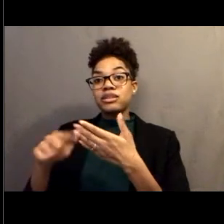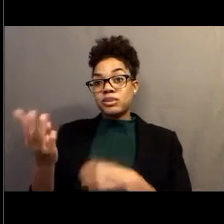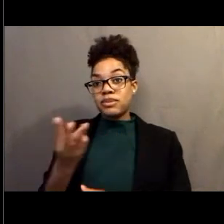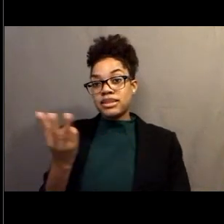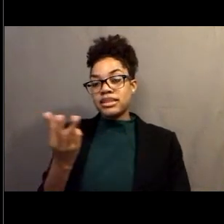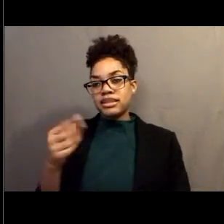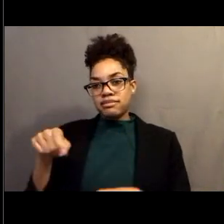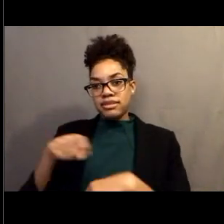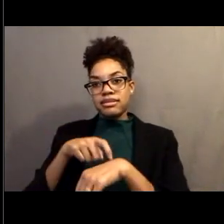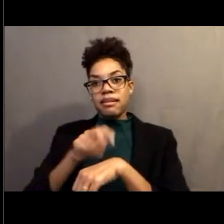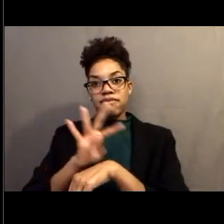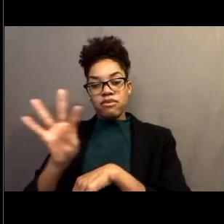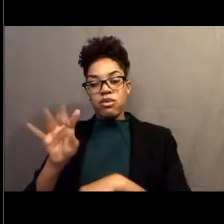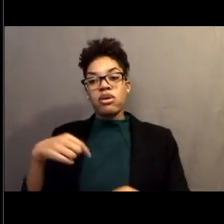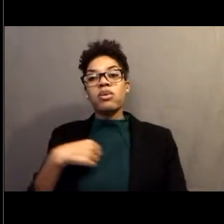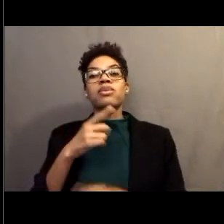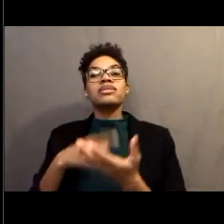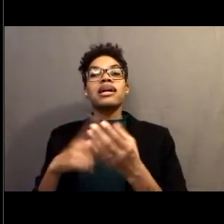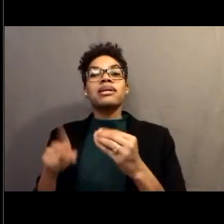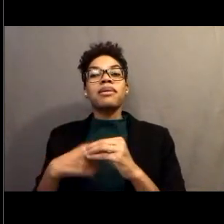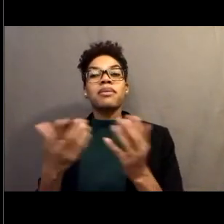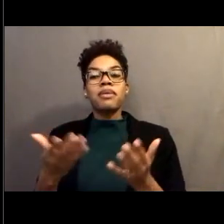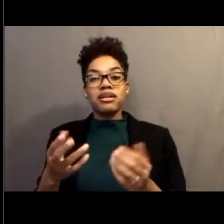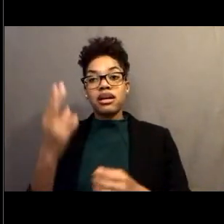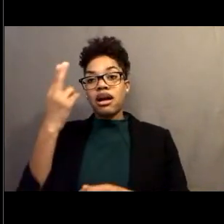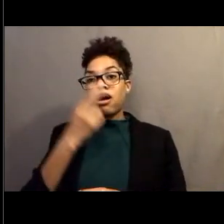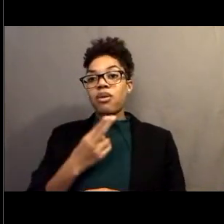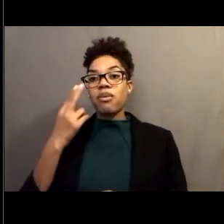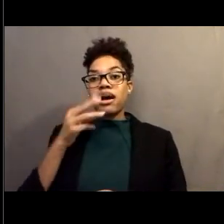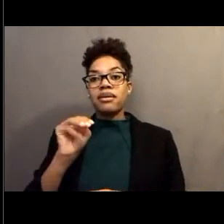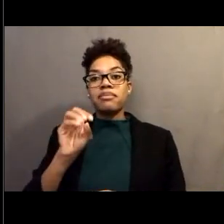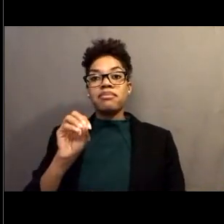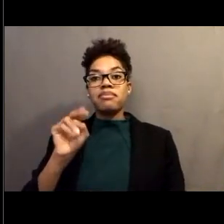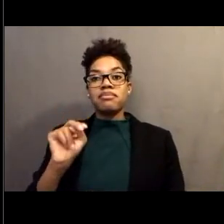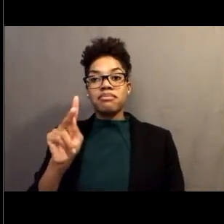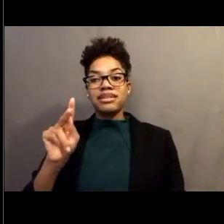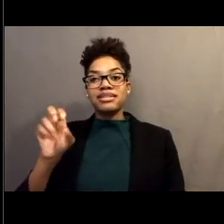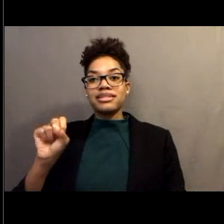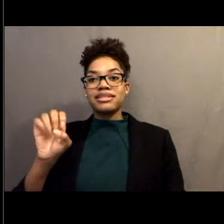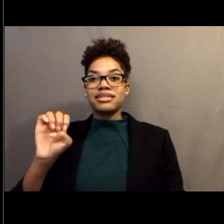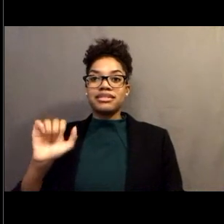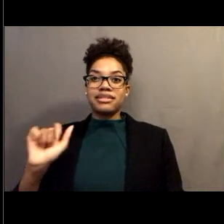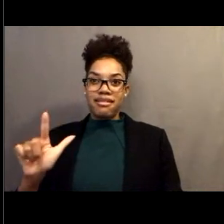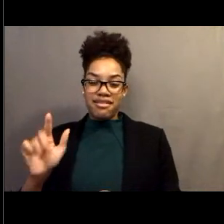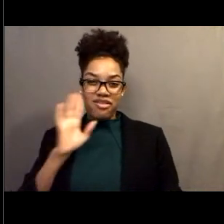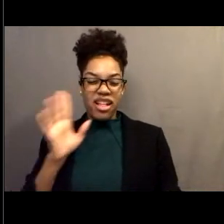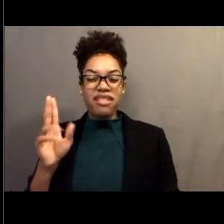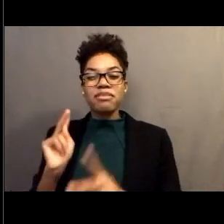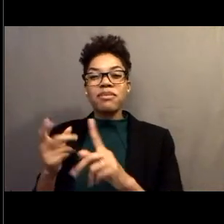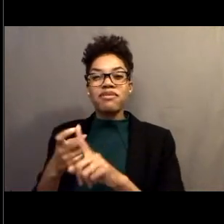about the Hawaiian monk seal with some folks from Hawaii. So we are very excited for that.